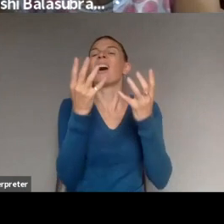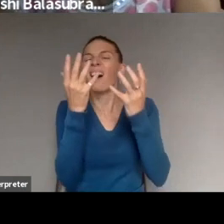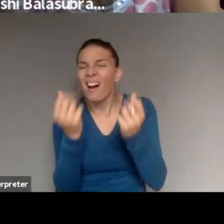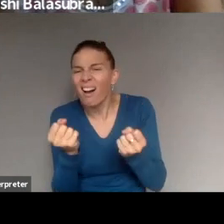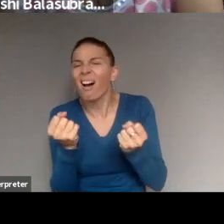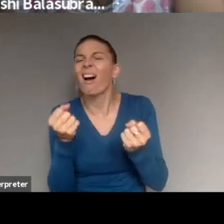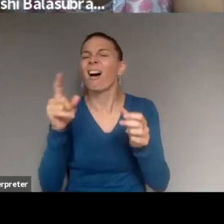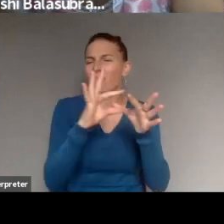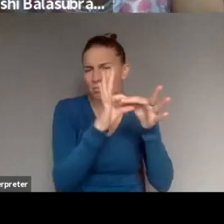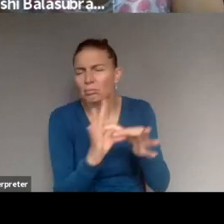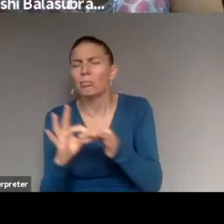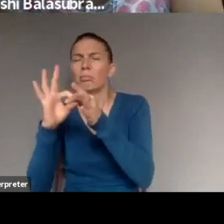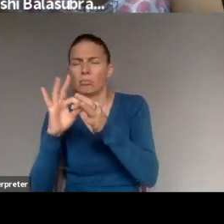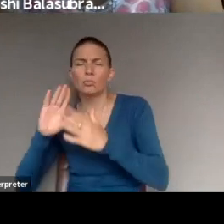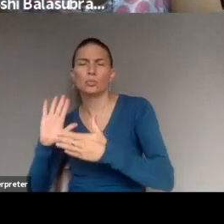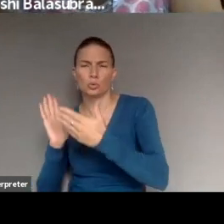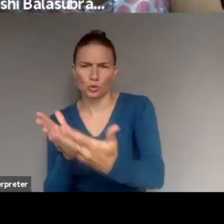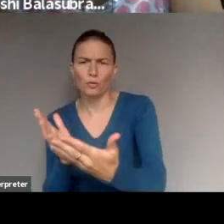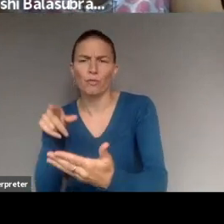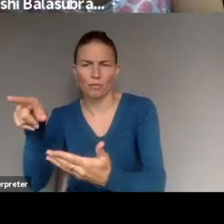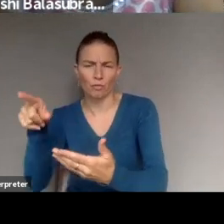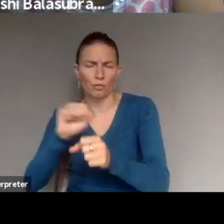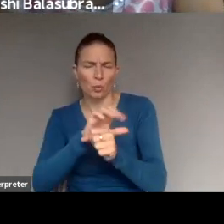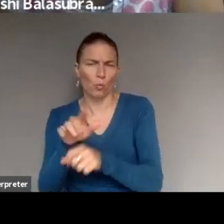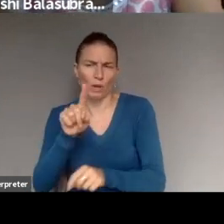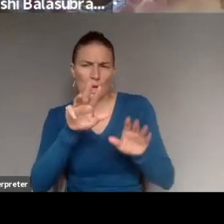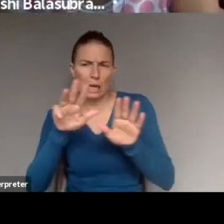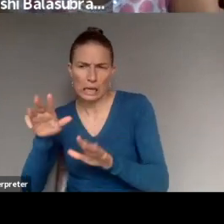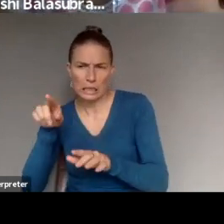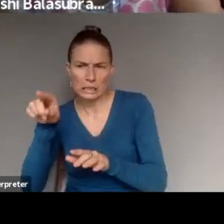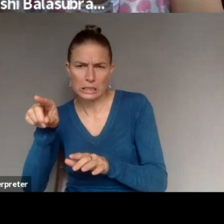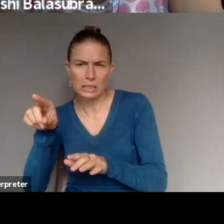Specific response to persons with disabilities include at the union level,